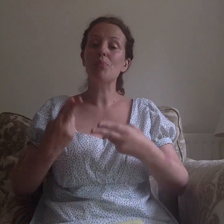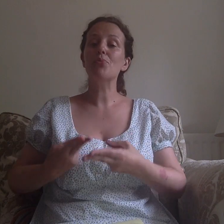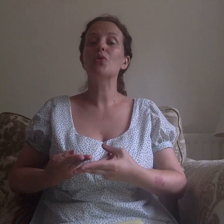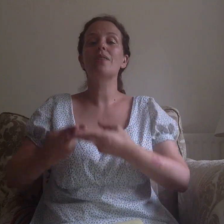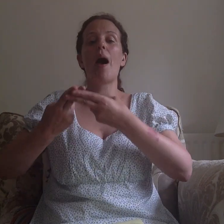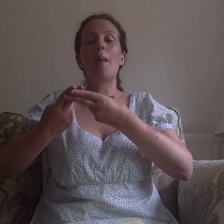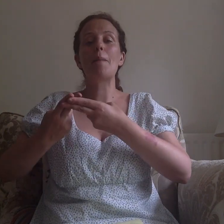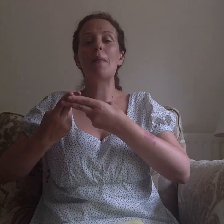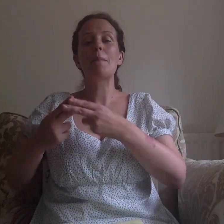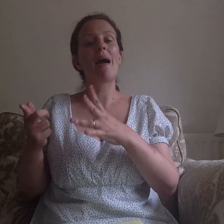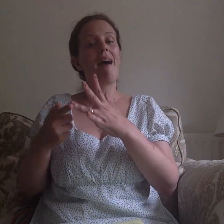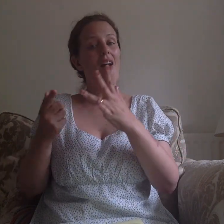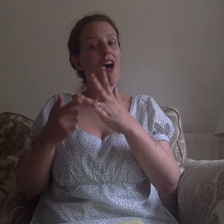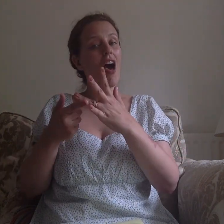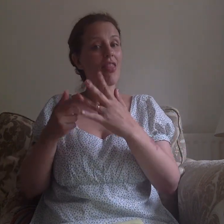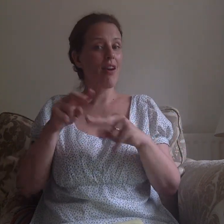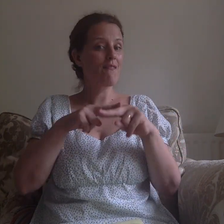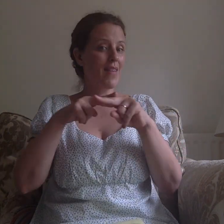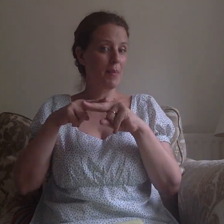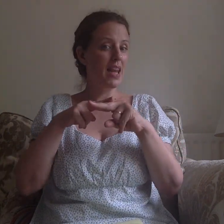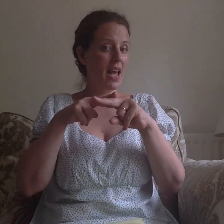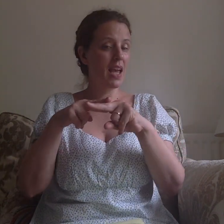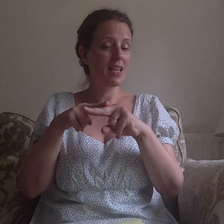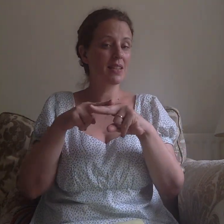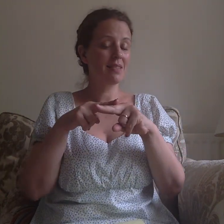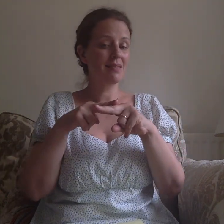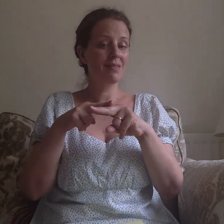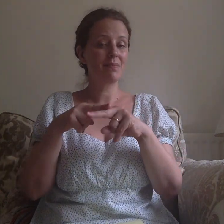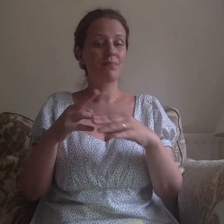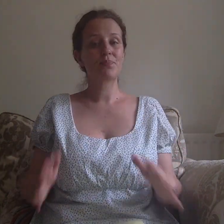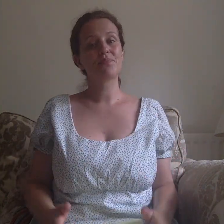She was brought up by another family.